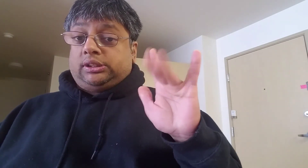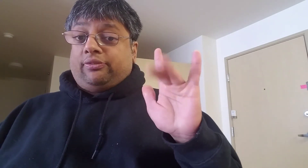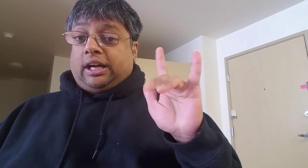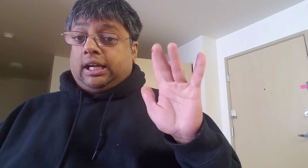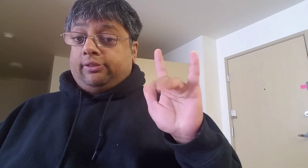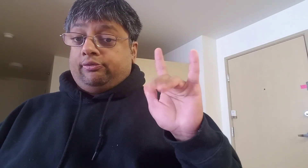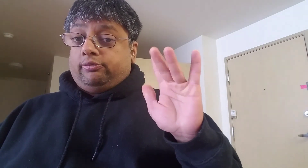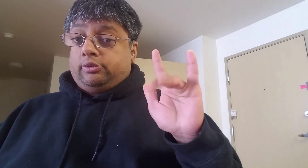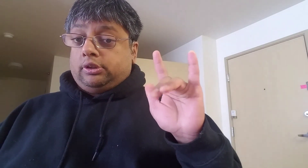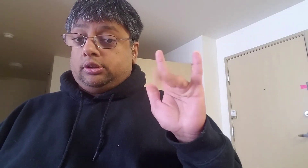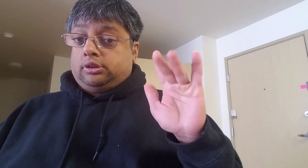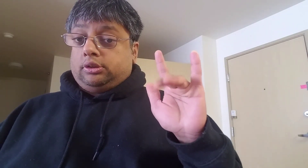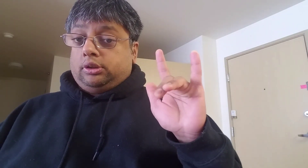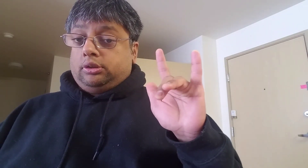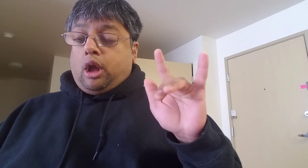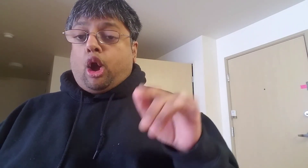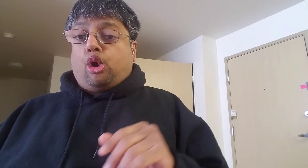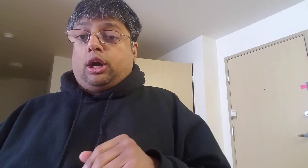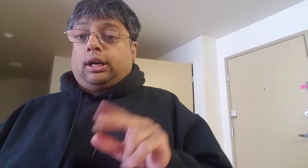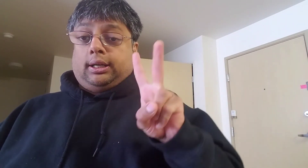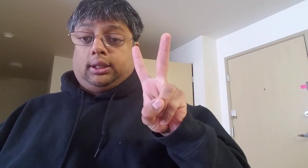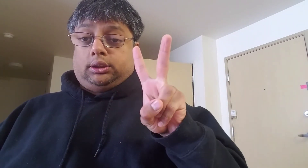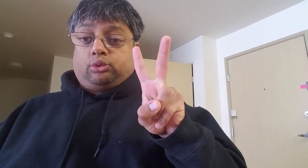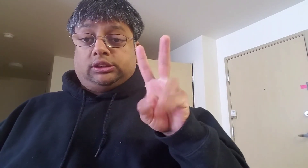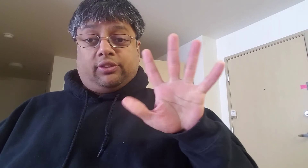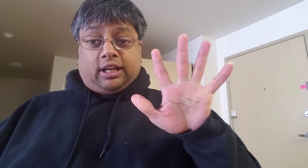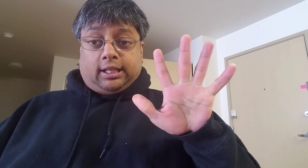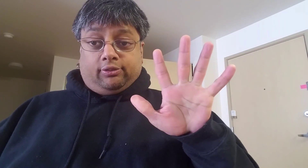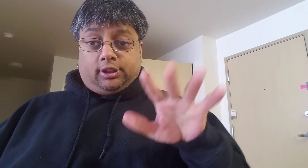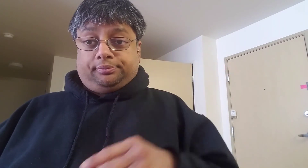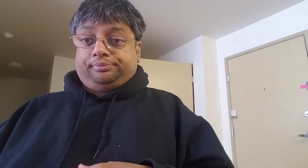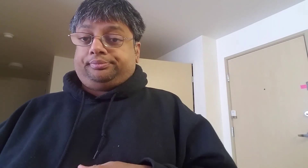"Twenty-five" ("Two" + "Five") twenty five